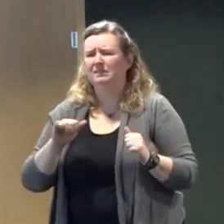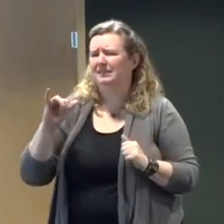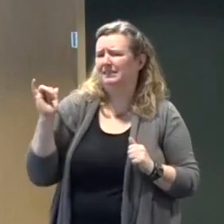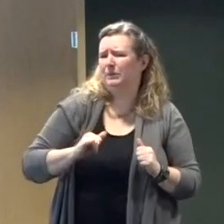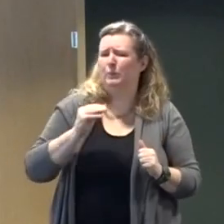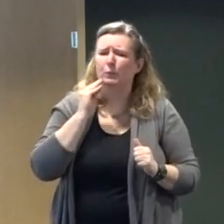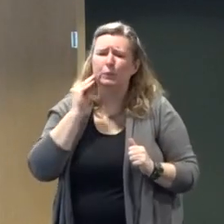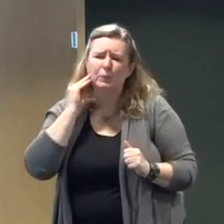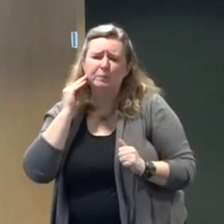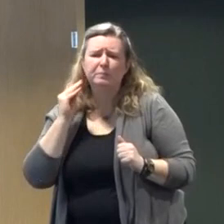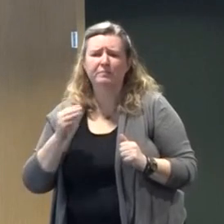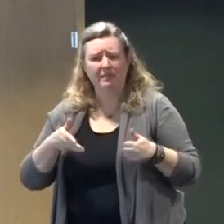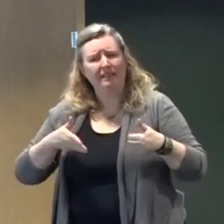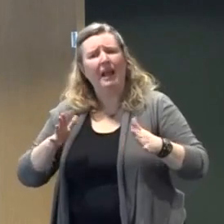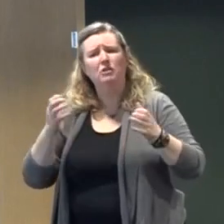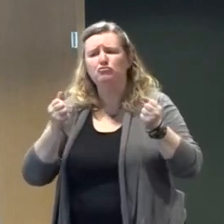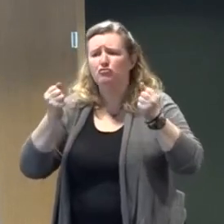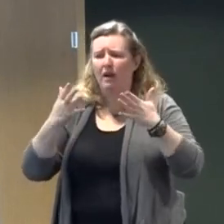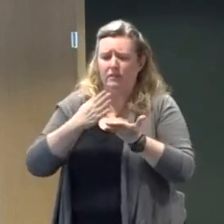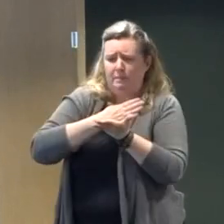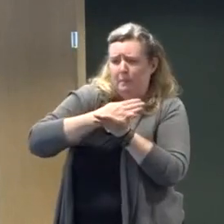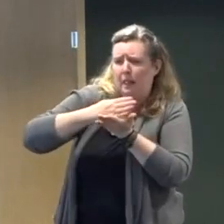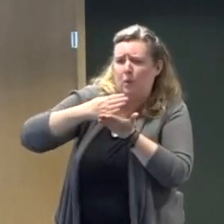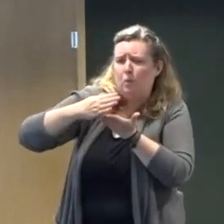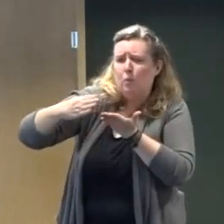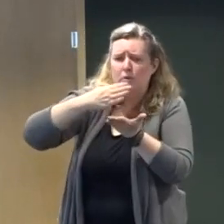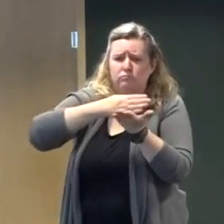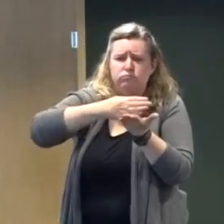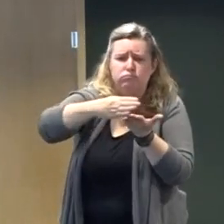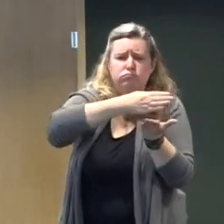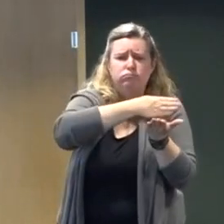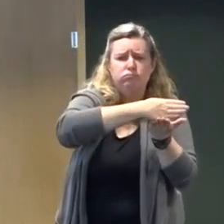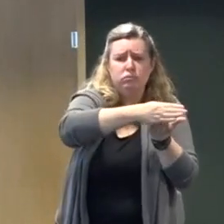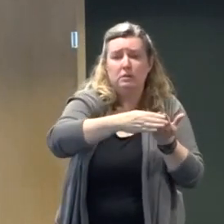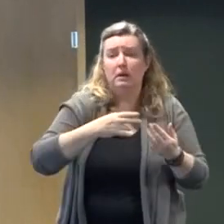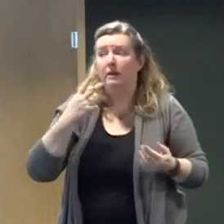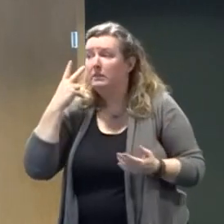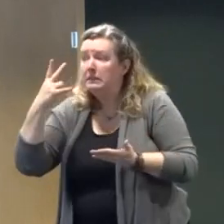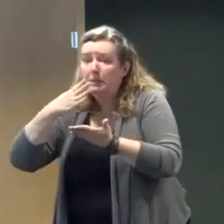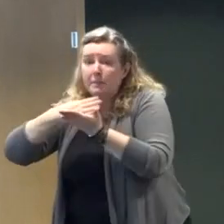QUICKLY. SO LET'S LEAVE THE ROADS EMPTY FOR ALL THE ROAD CREWS TO DO